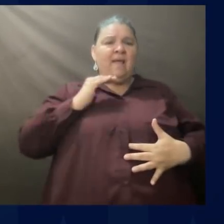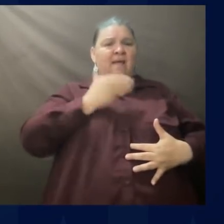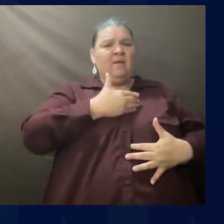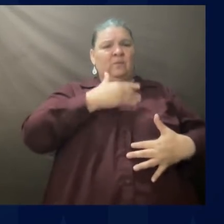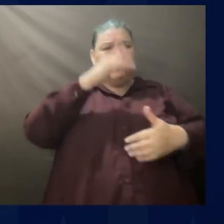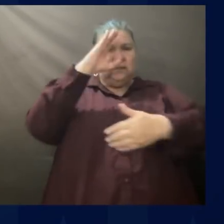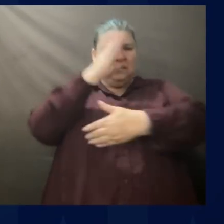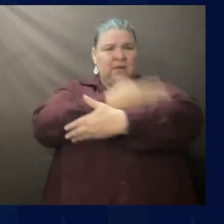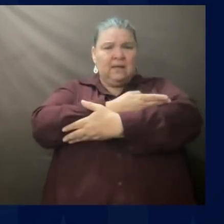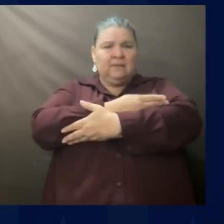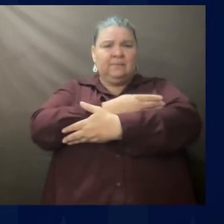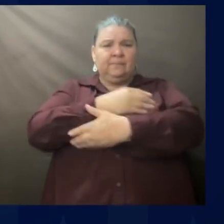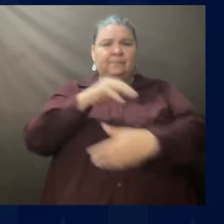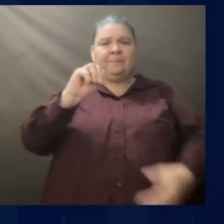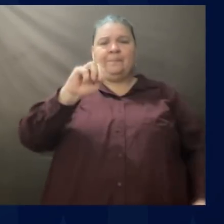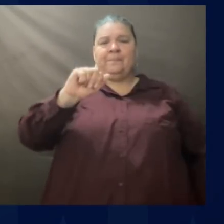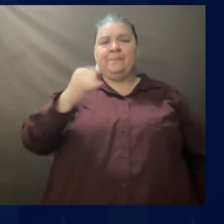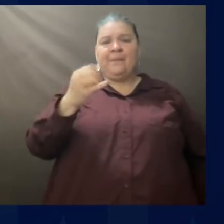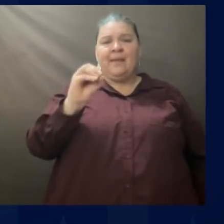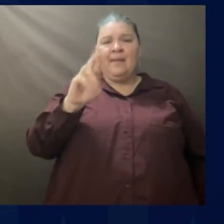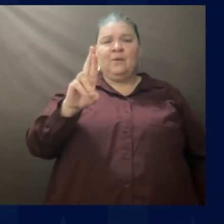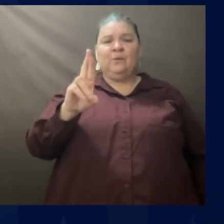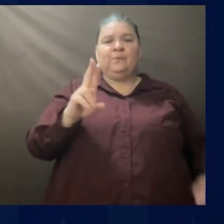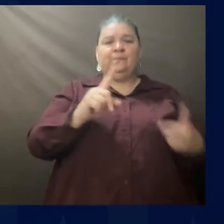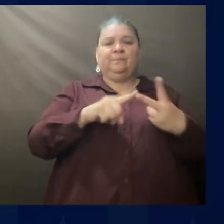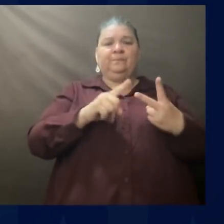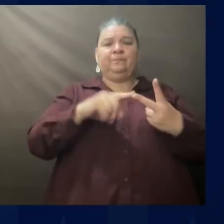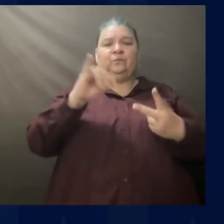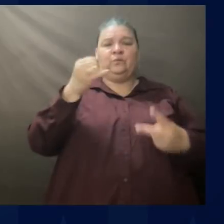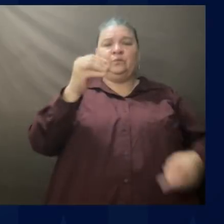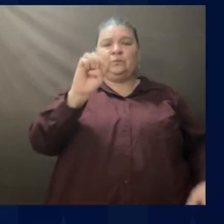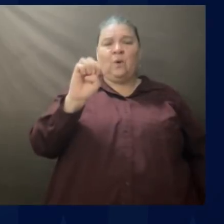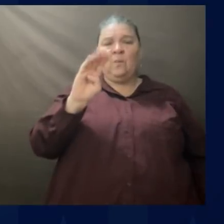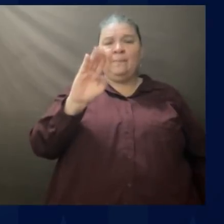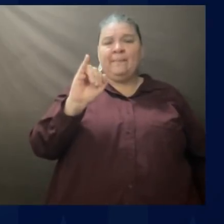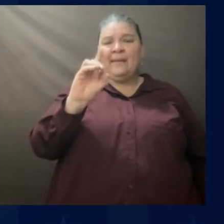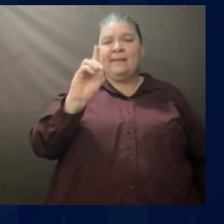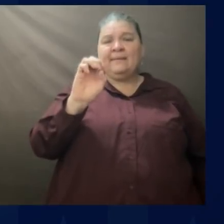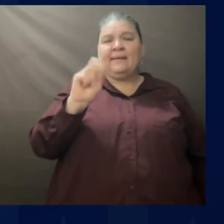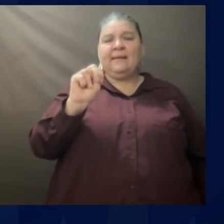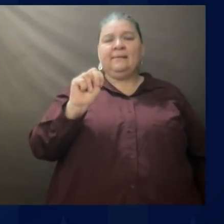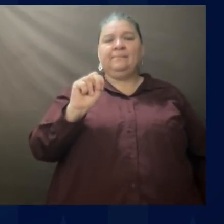A major in the Delaware Army National Guard, he insisted on deploying to Iraq